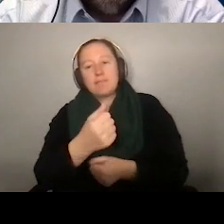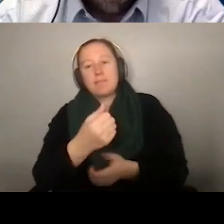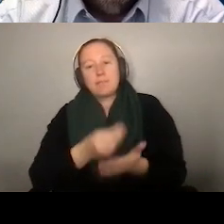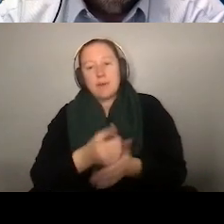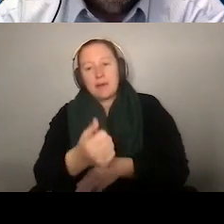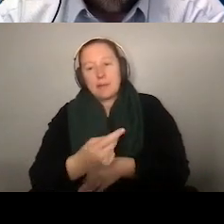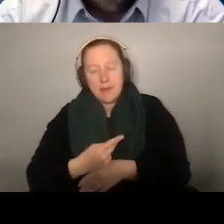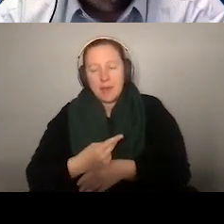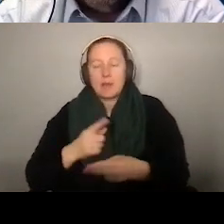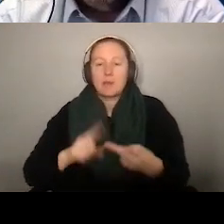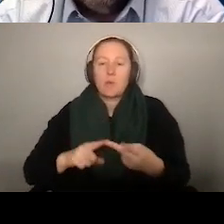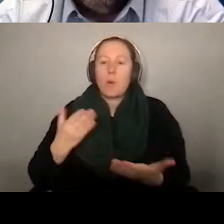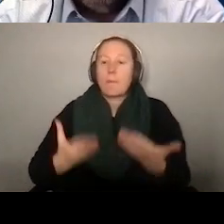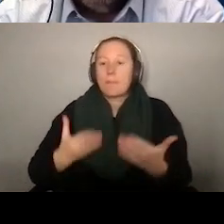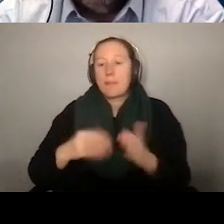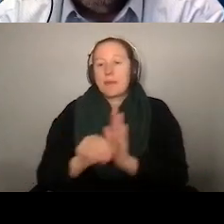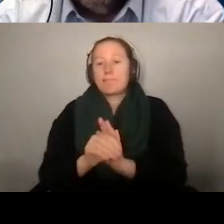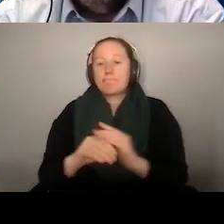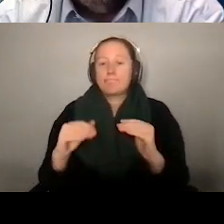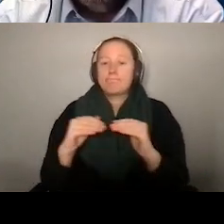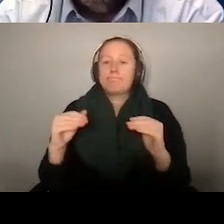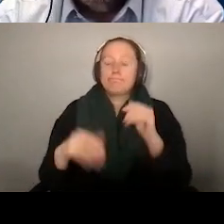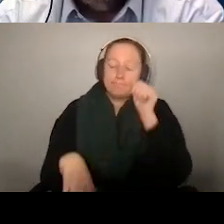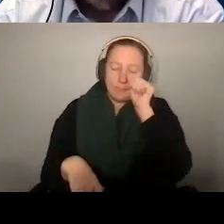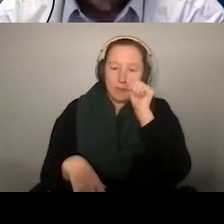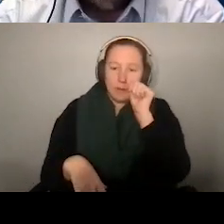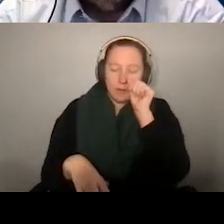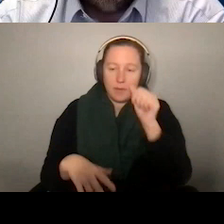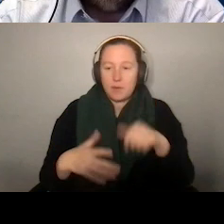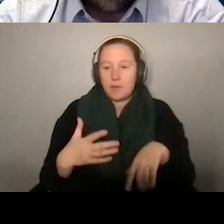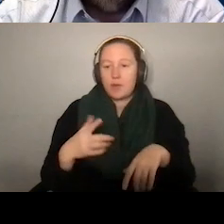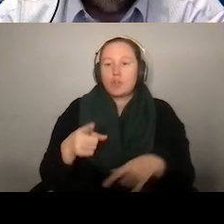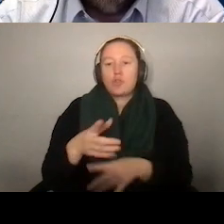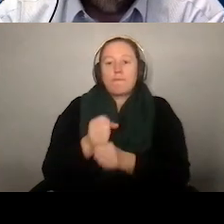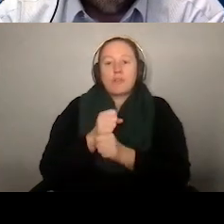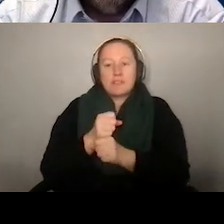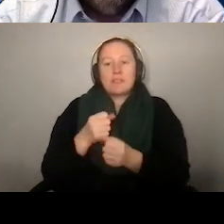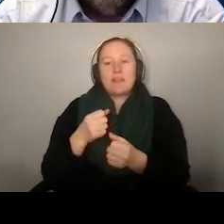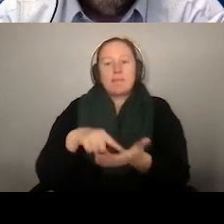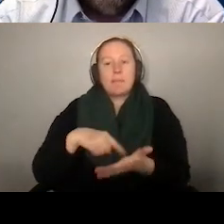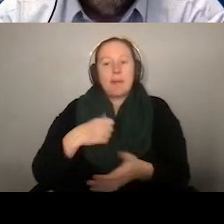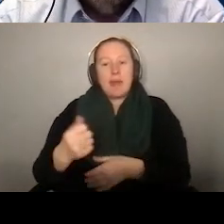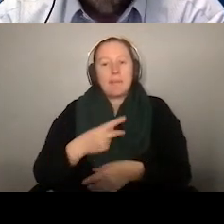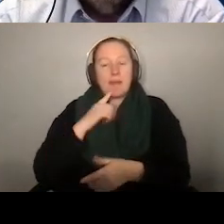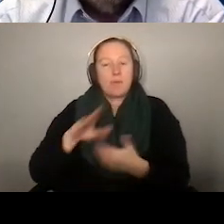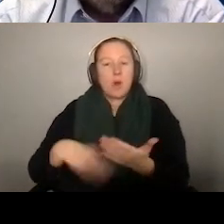or you can have a zero cash on hand position, which means you've received reimbursement for all expenses that you have incurred.